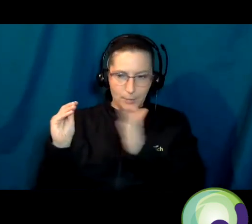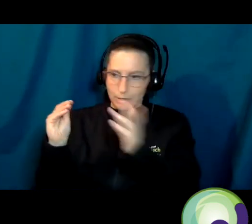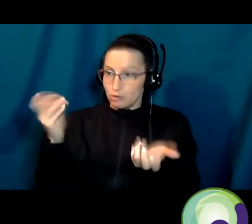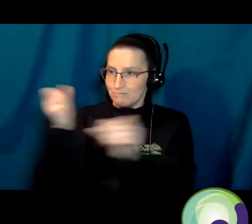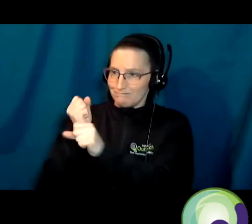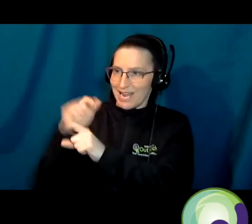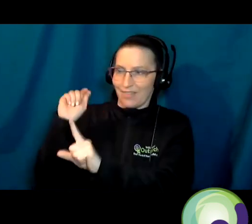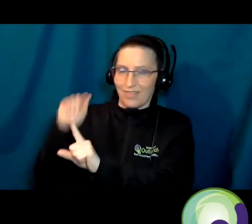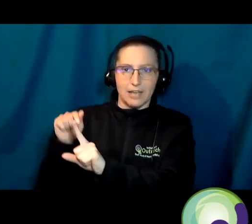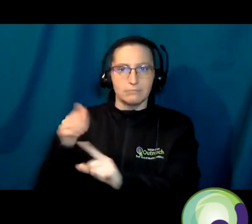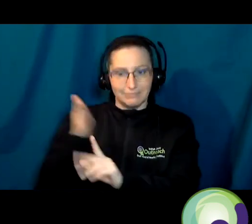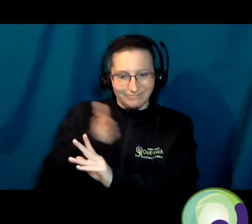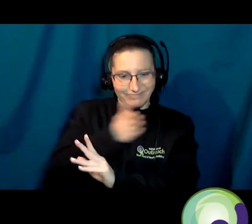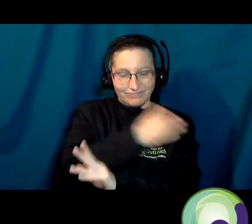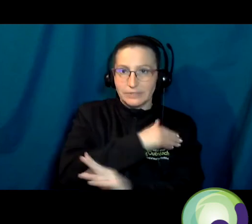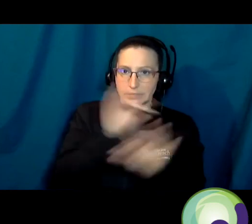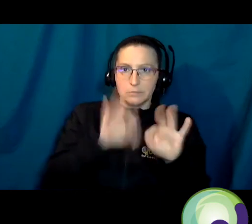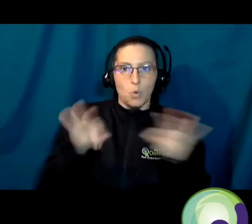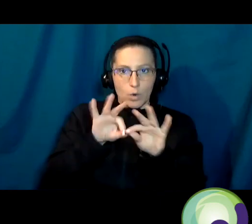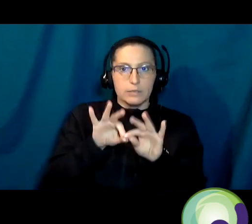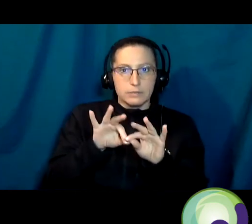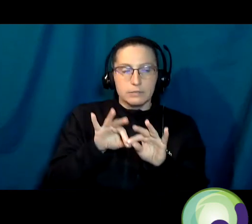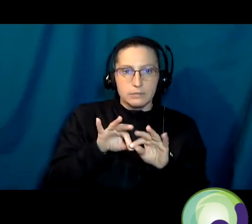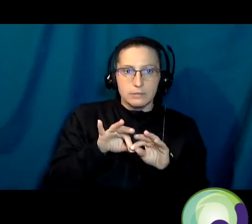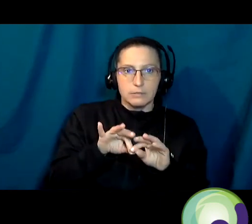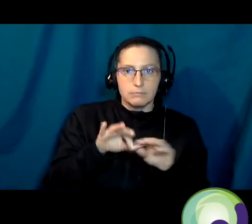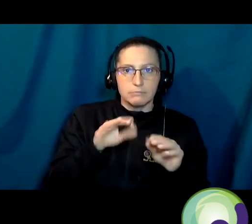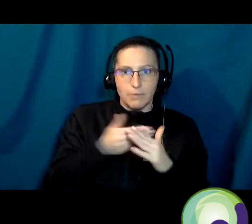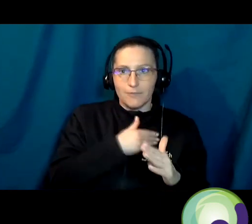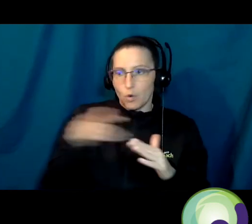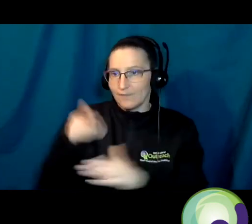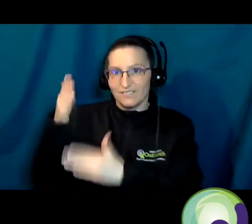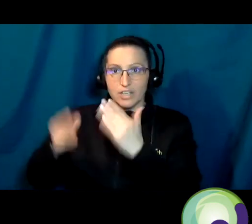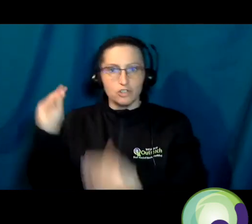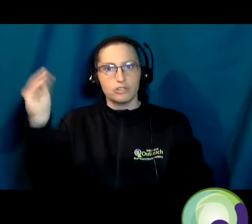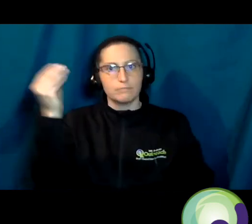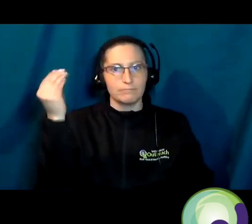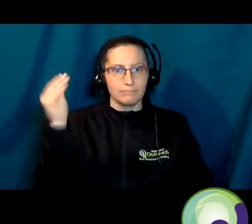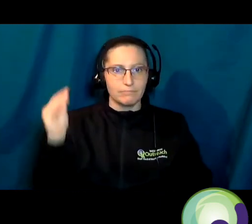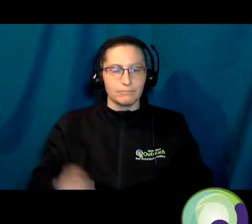each one of those steps are before that finished product is hanging, you know, in a shelf or... Anna Marie: most definitely.